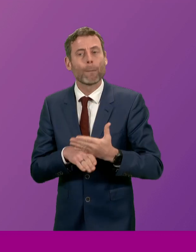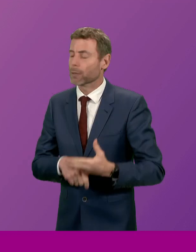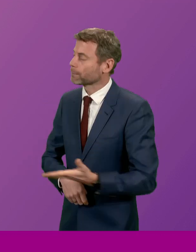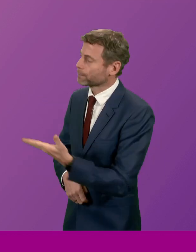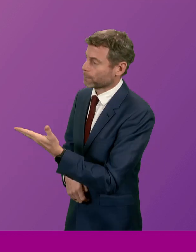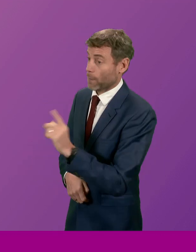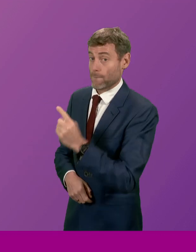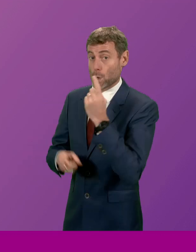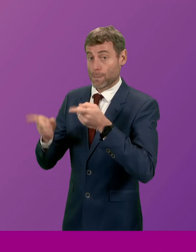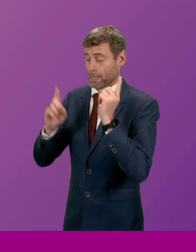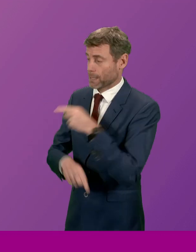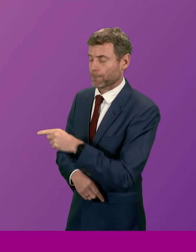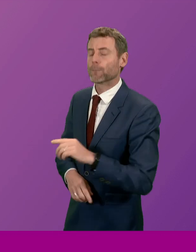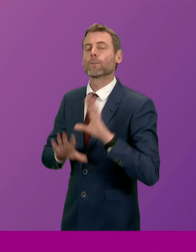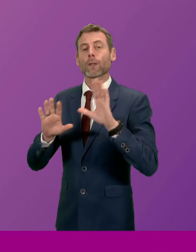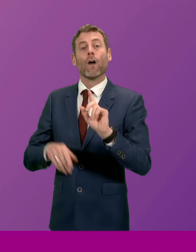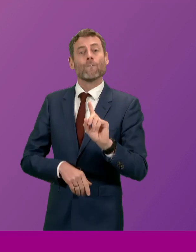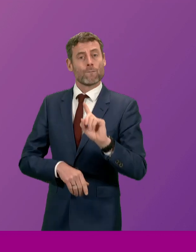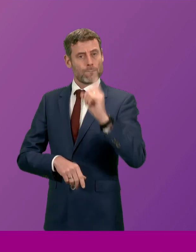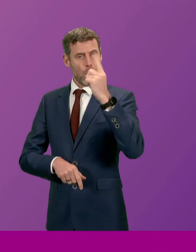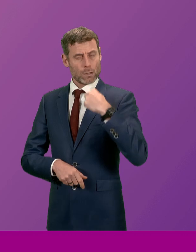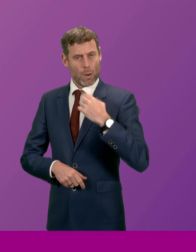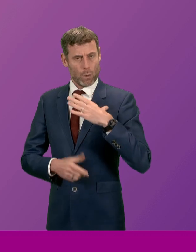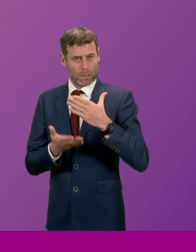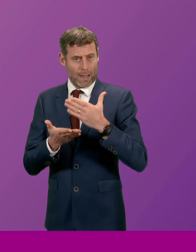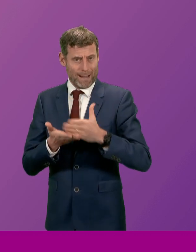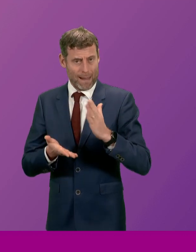Before I answer Russell Findlay’s question, I want to take the opportunity to place on